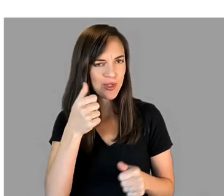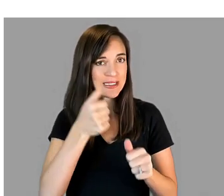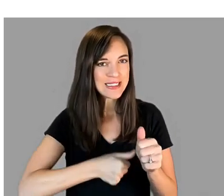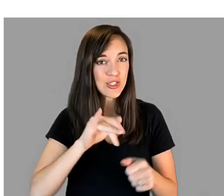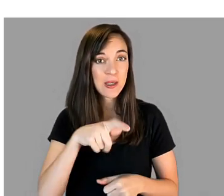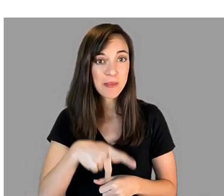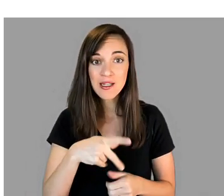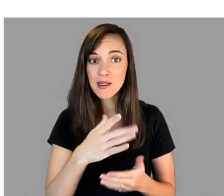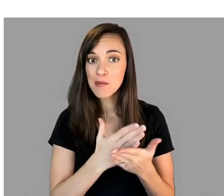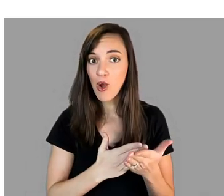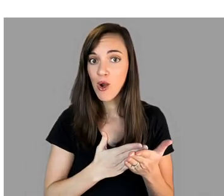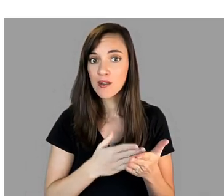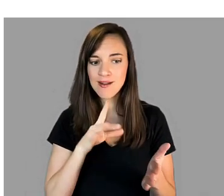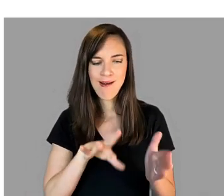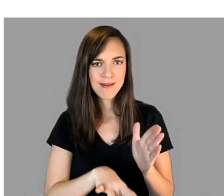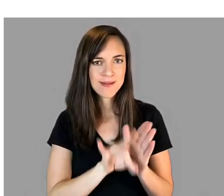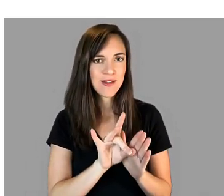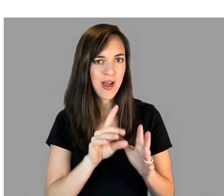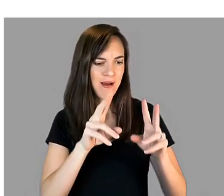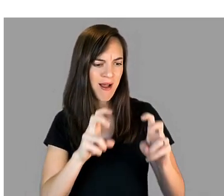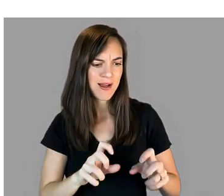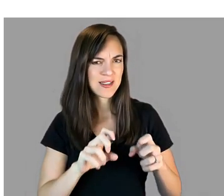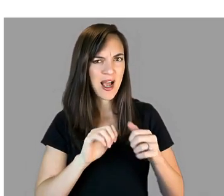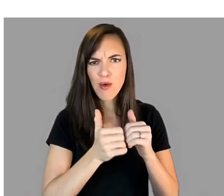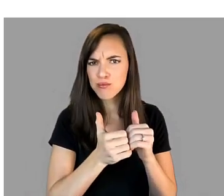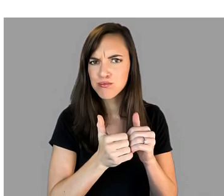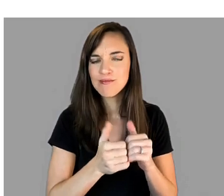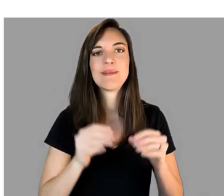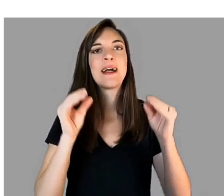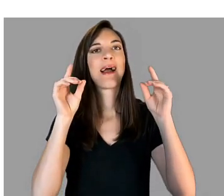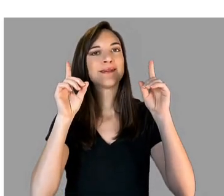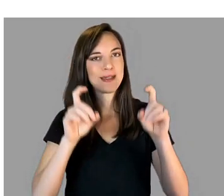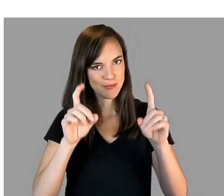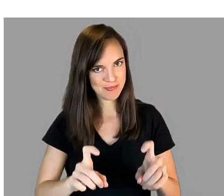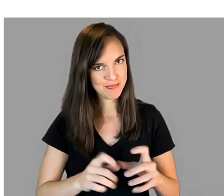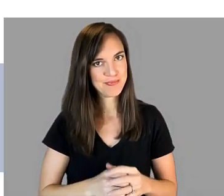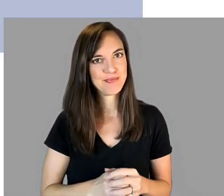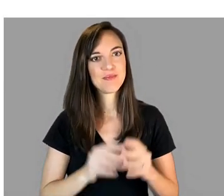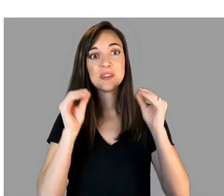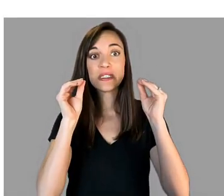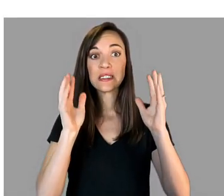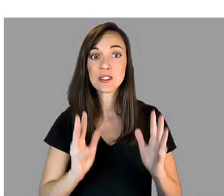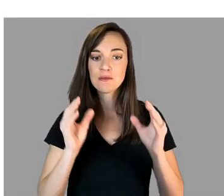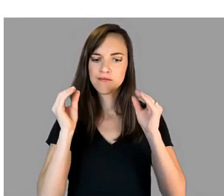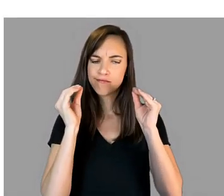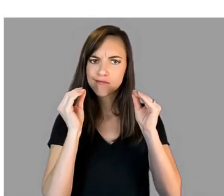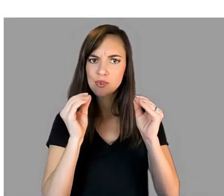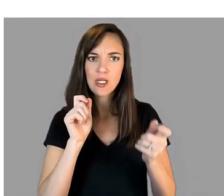By identifying and analyzing student needs in each of the IEP domains through assessment,